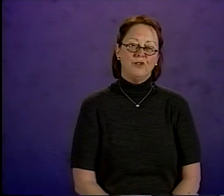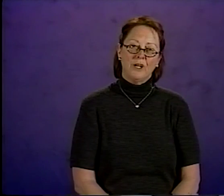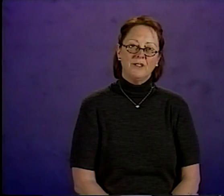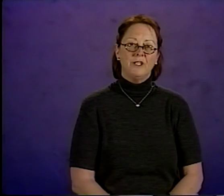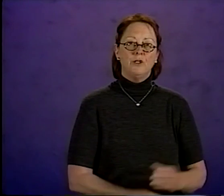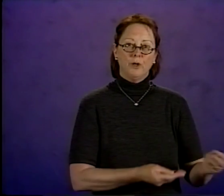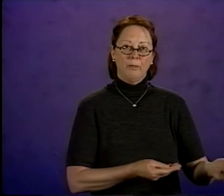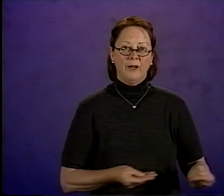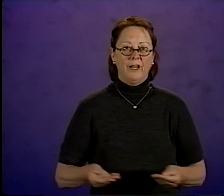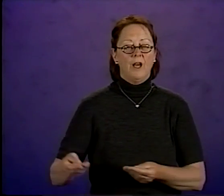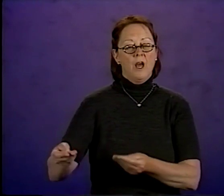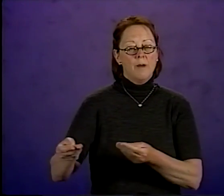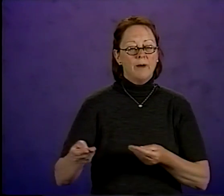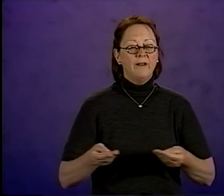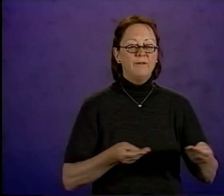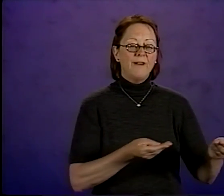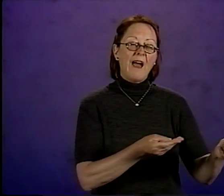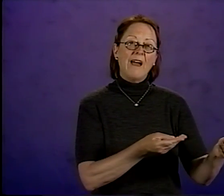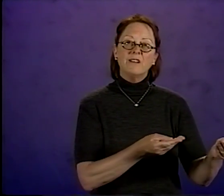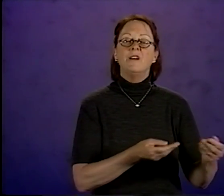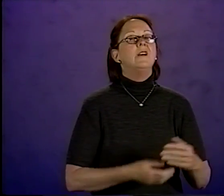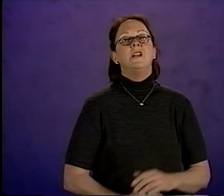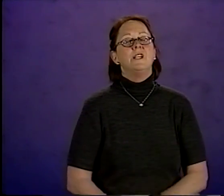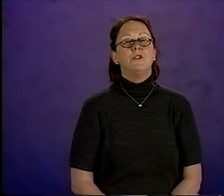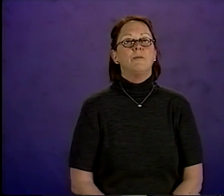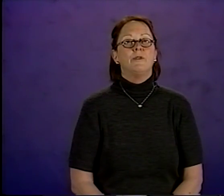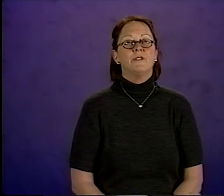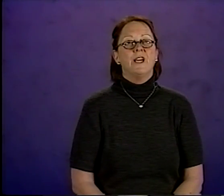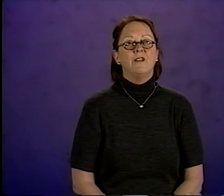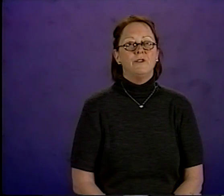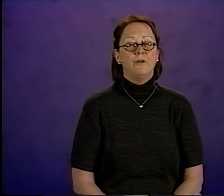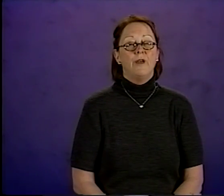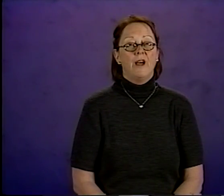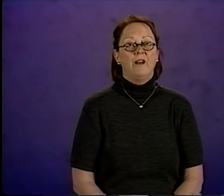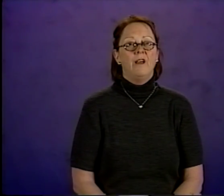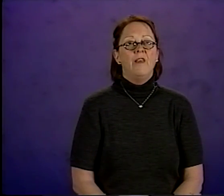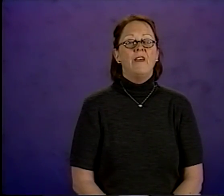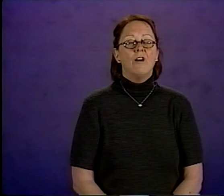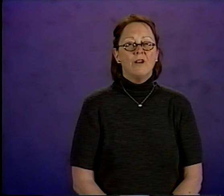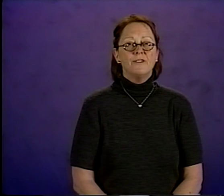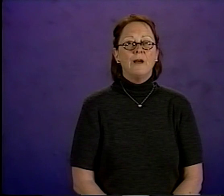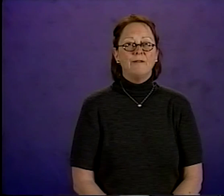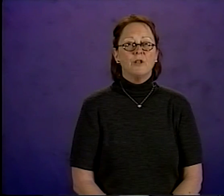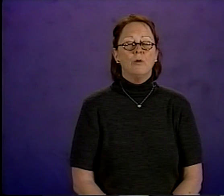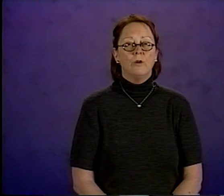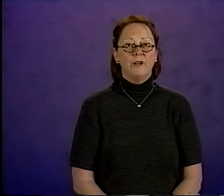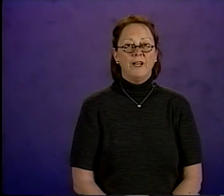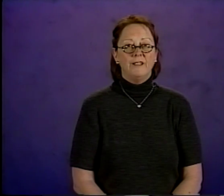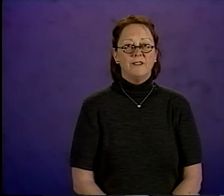just interpreting, but in fact interpreters can't do that. They also have to coordinate the